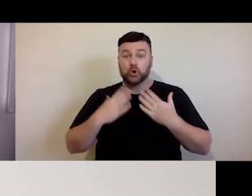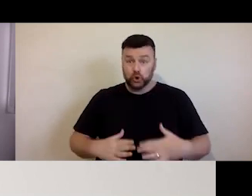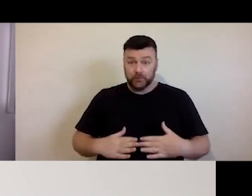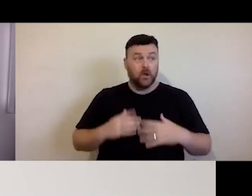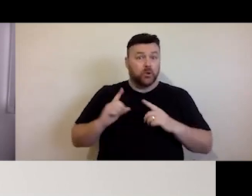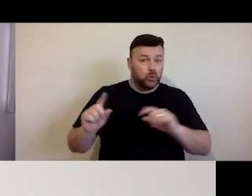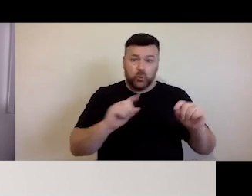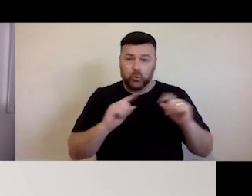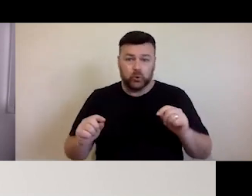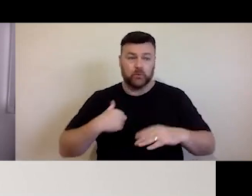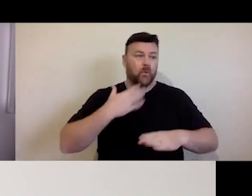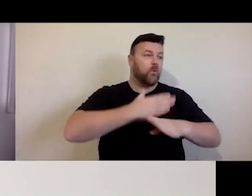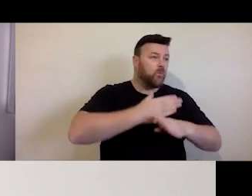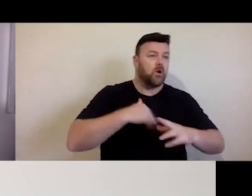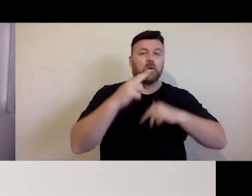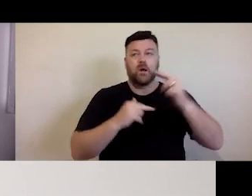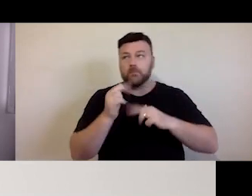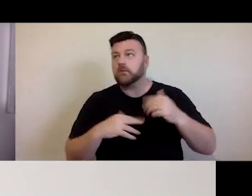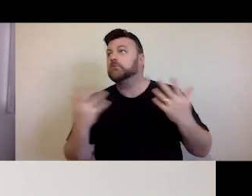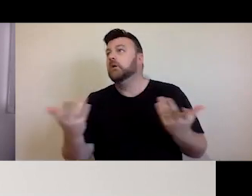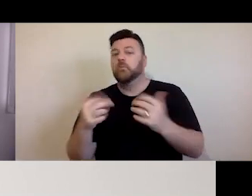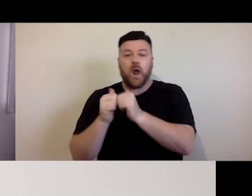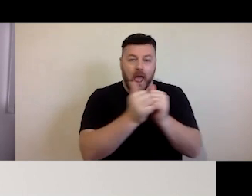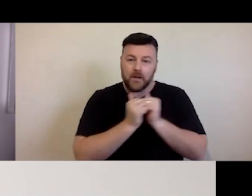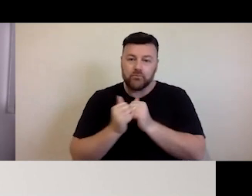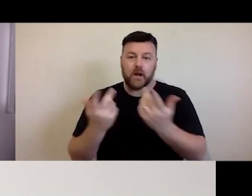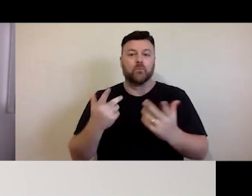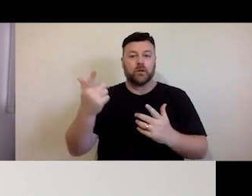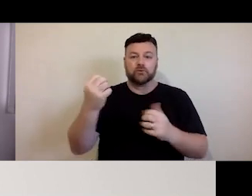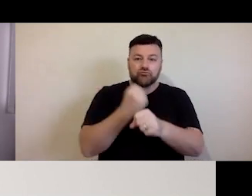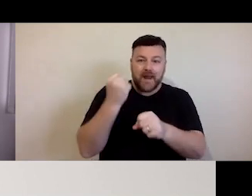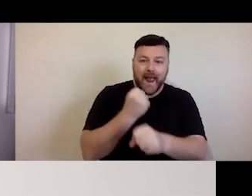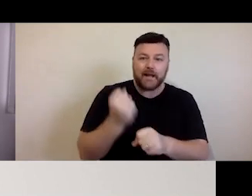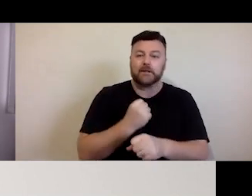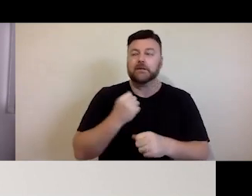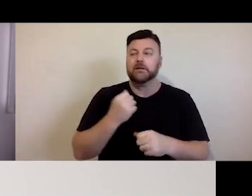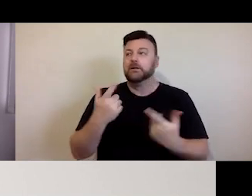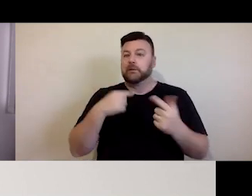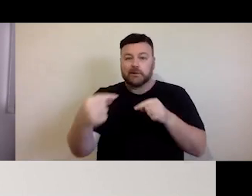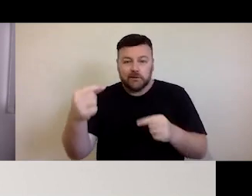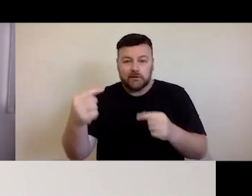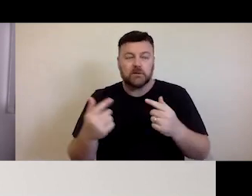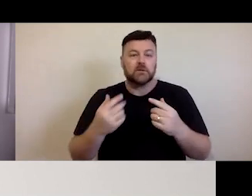We work, we construct, we collaborate, we create, we compete, we achieve, we